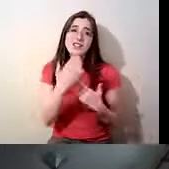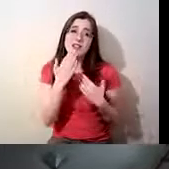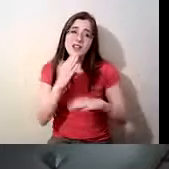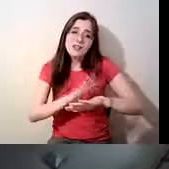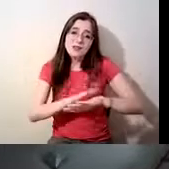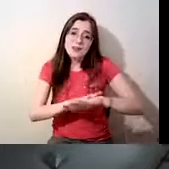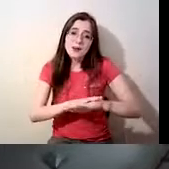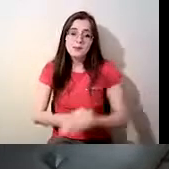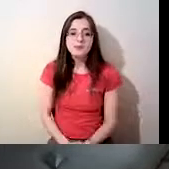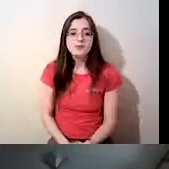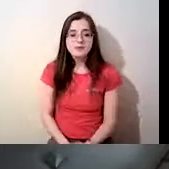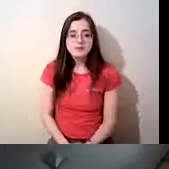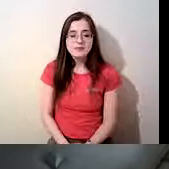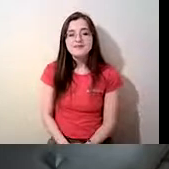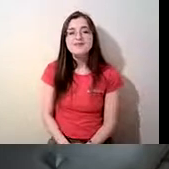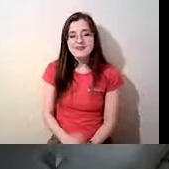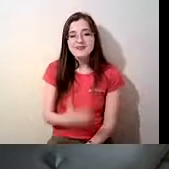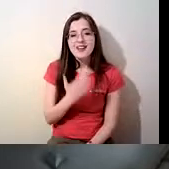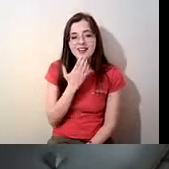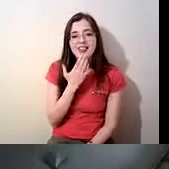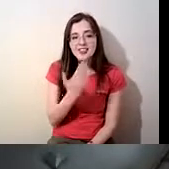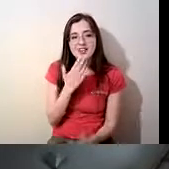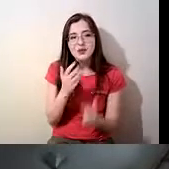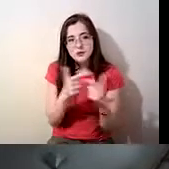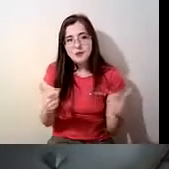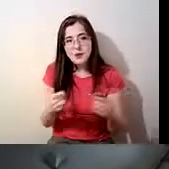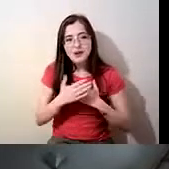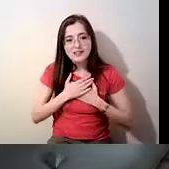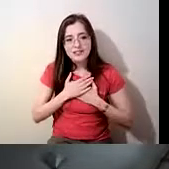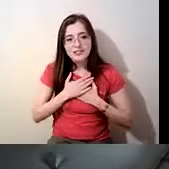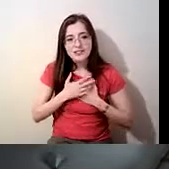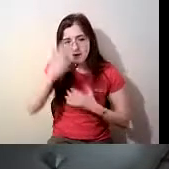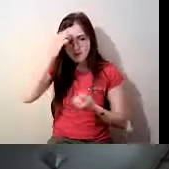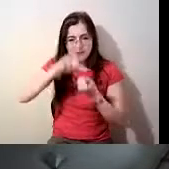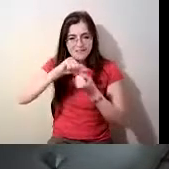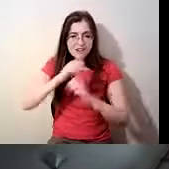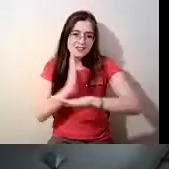thank you so much okka thank you so much i am mindful of time and i would like to take this